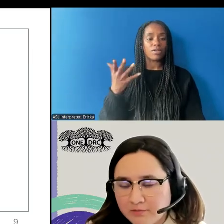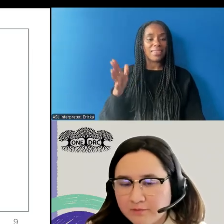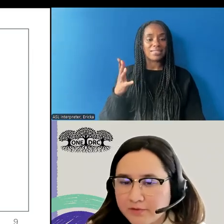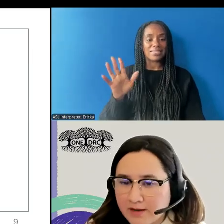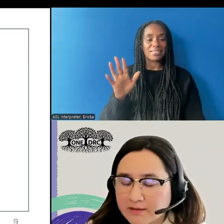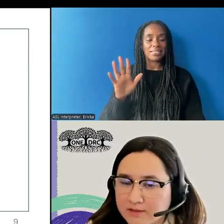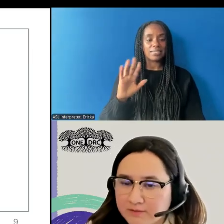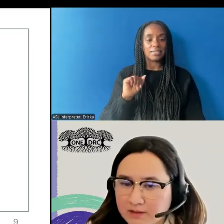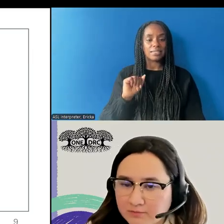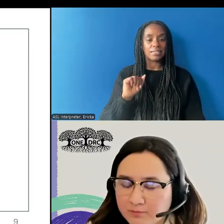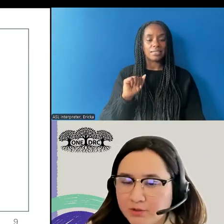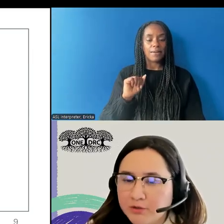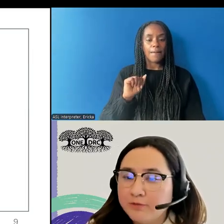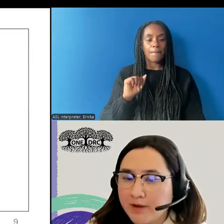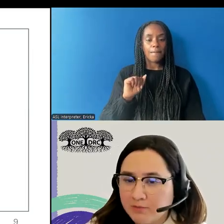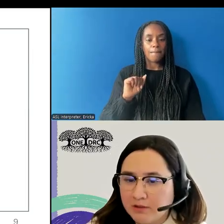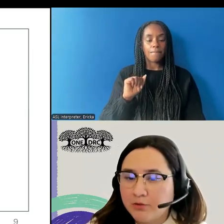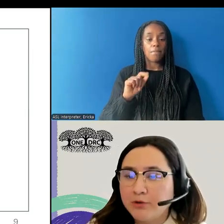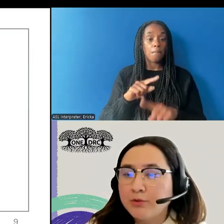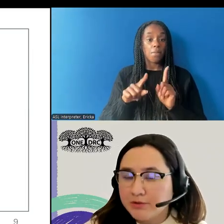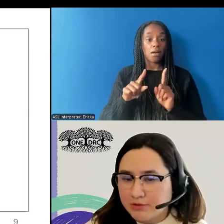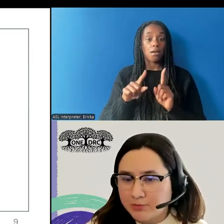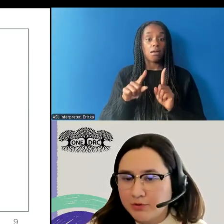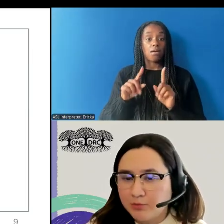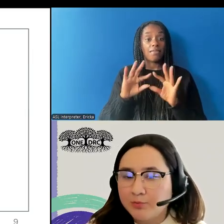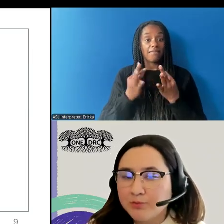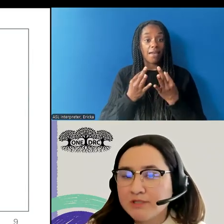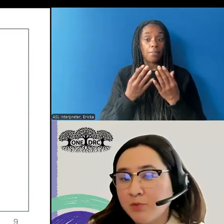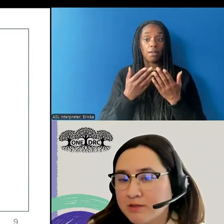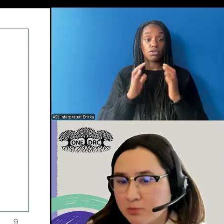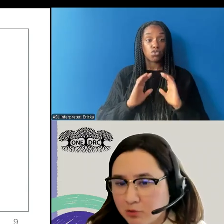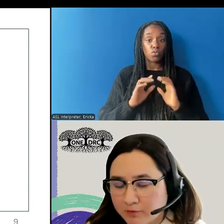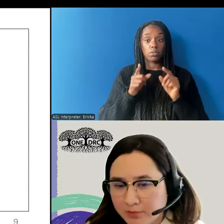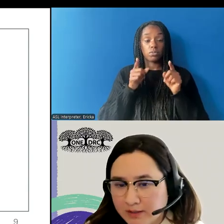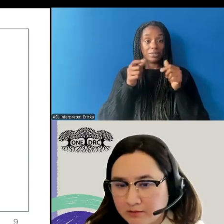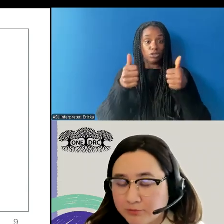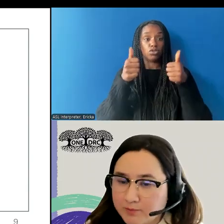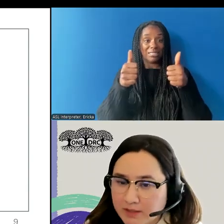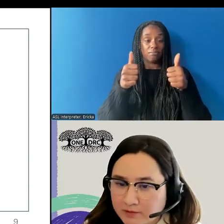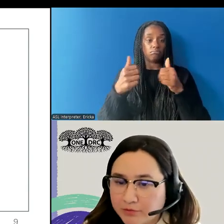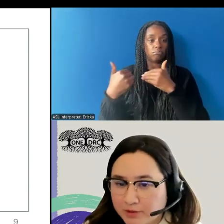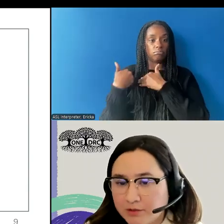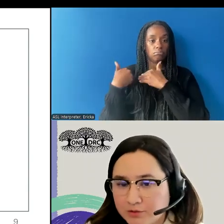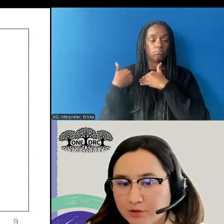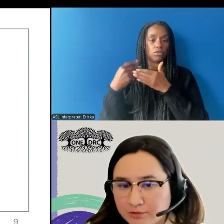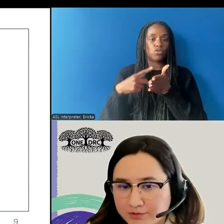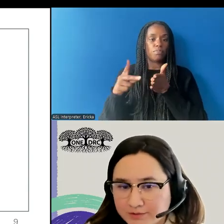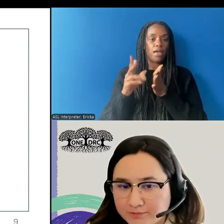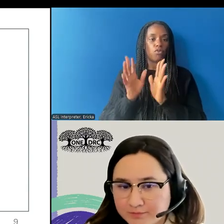for that activity. But you family or you consumer will be responsible for paying the remaining $300.